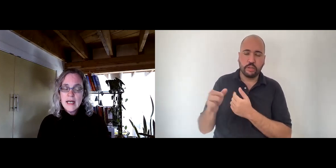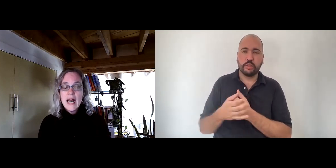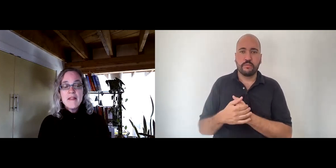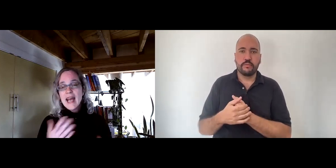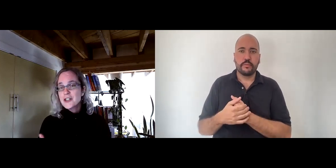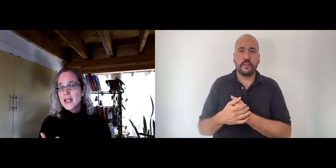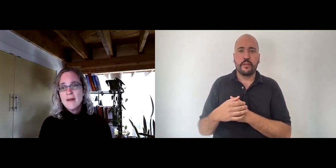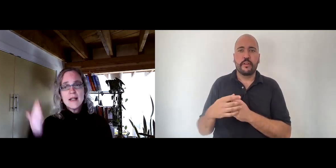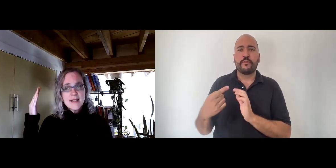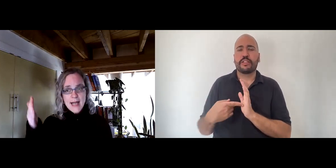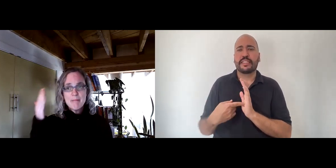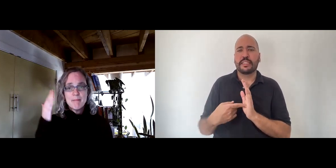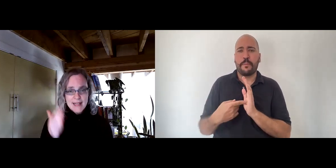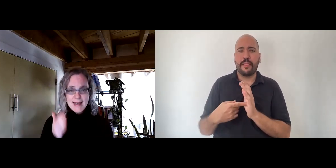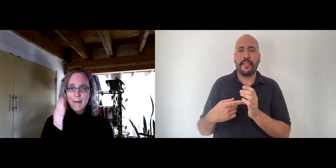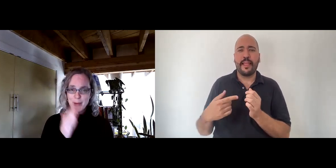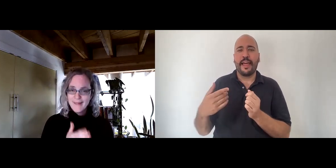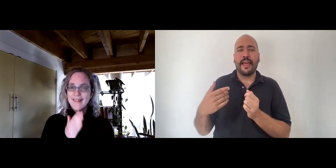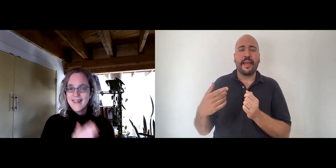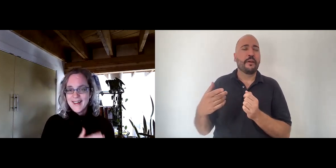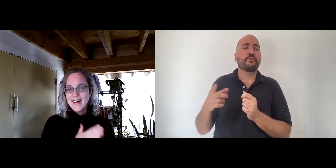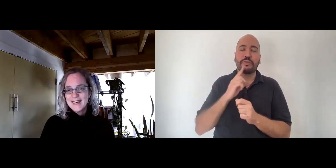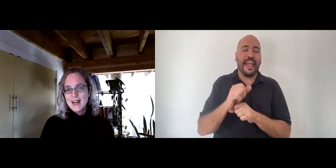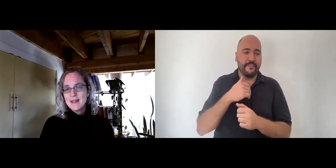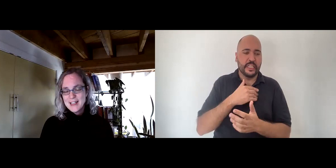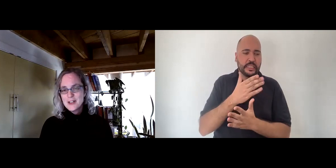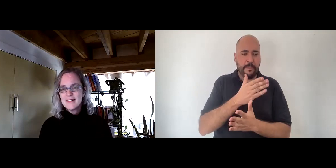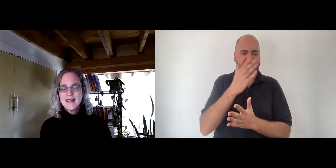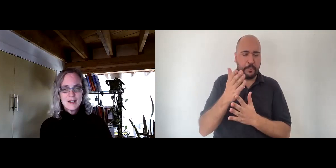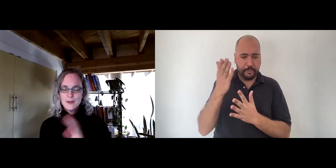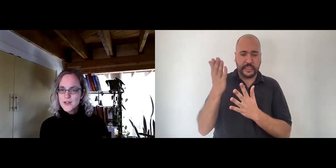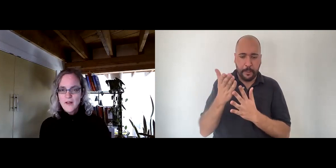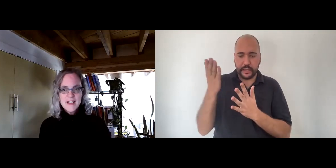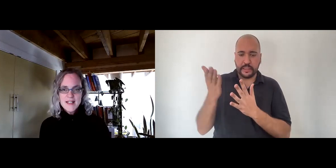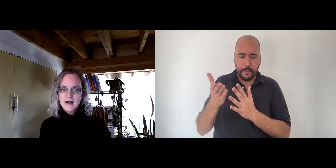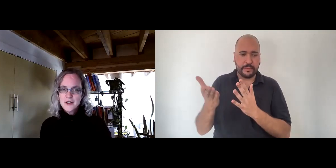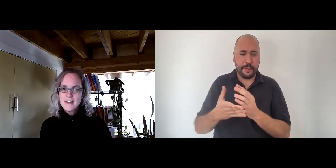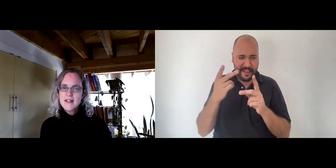And they actually have a step by step, calculation that includes all these deductions.